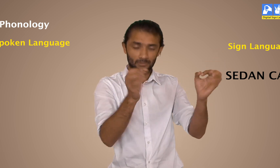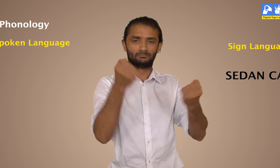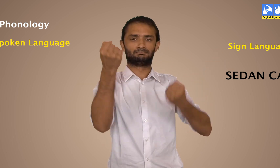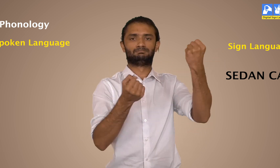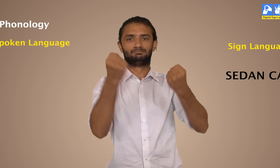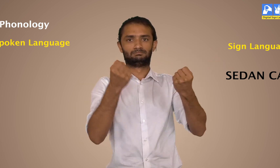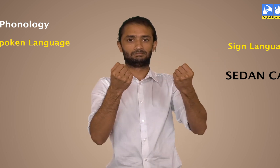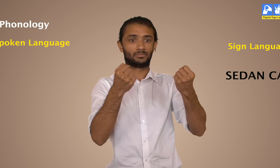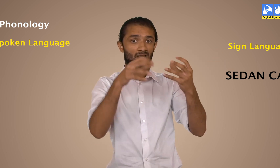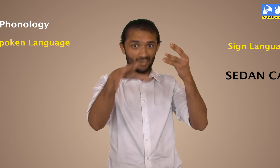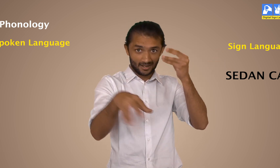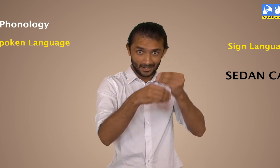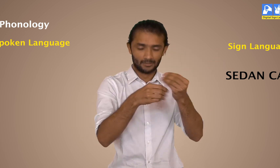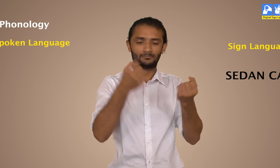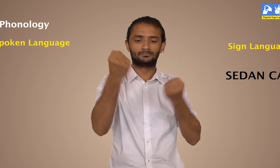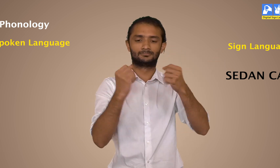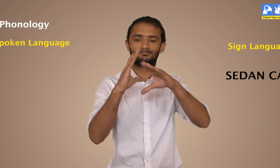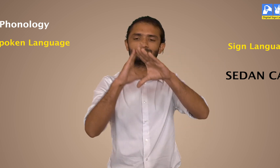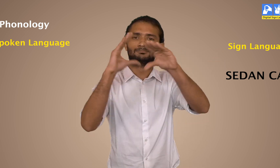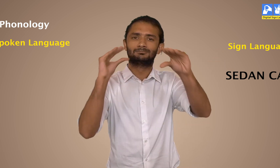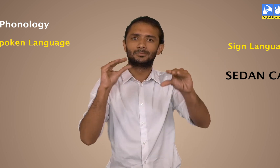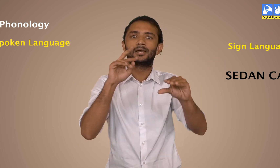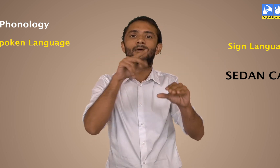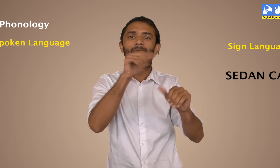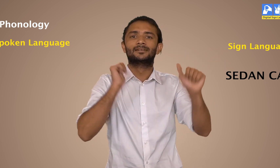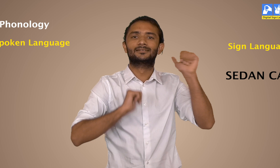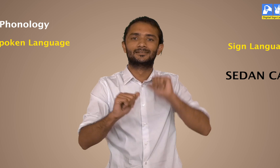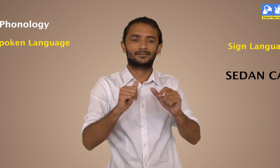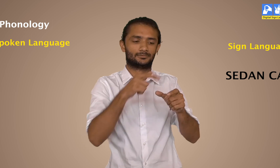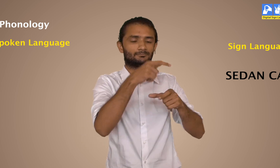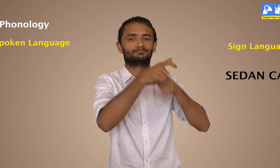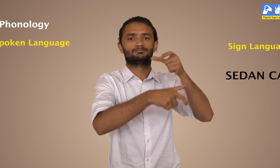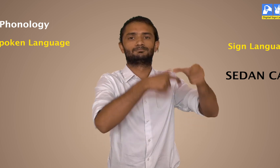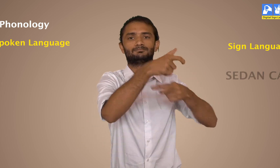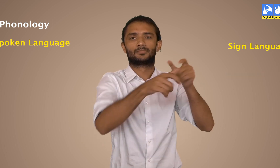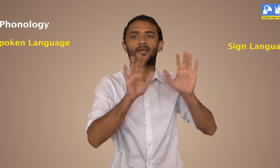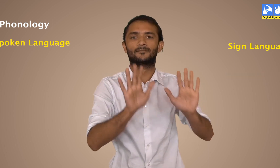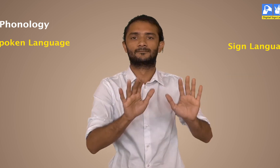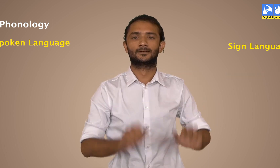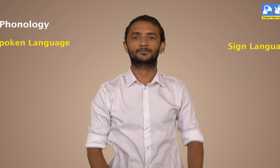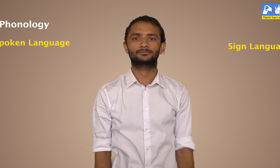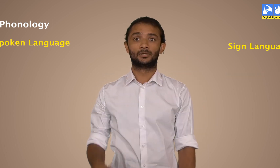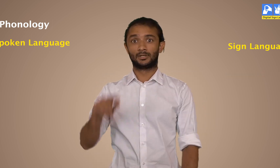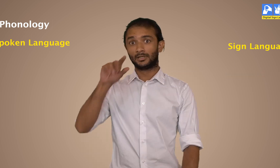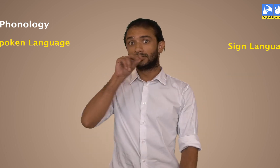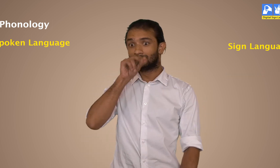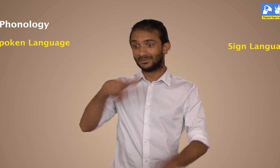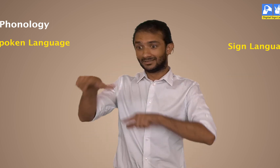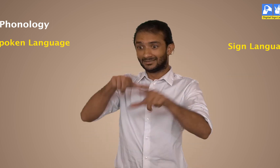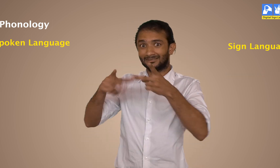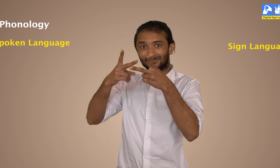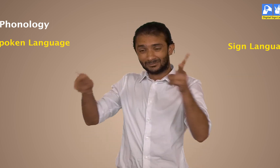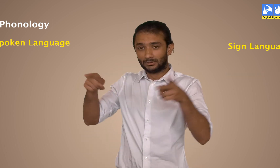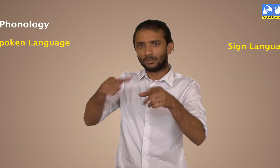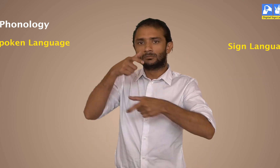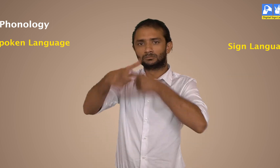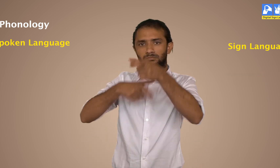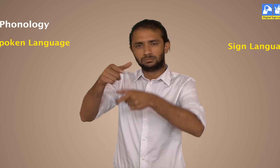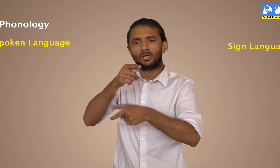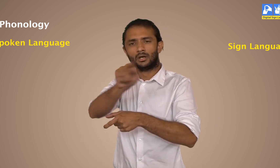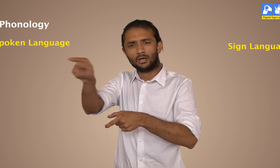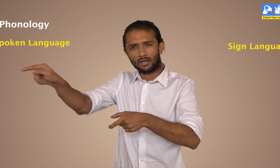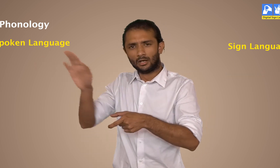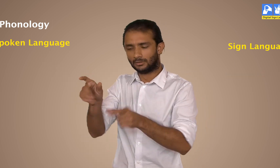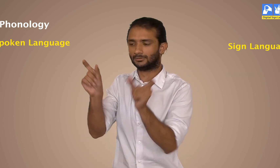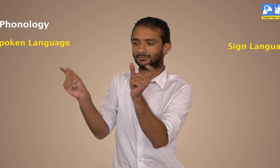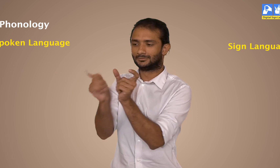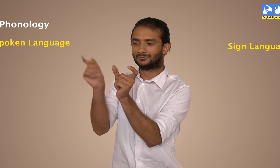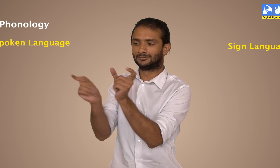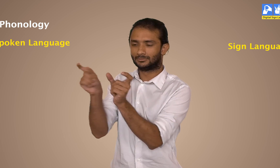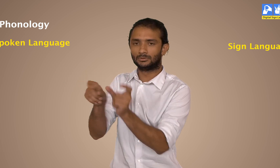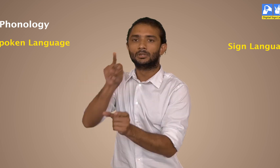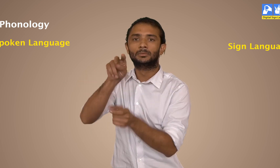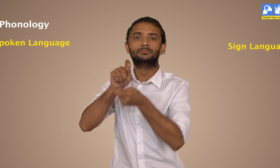In both languages spoken and sign, adding Bound Morphemes in Free Morphemes changes its meaning.